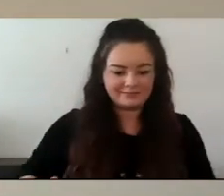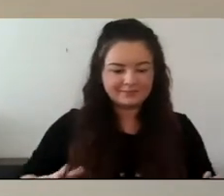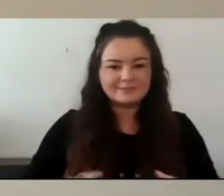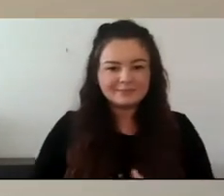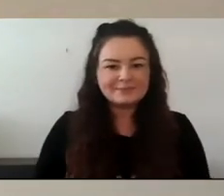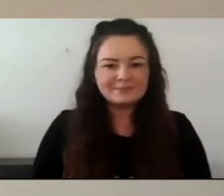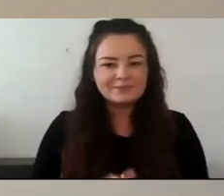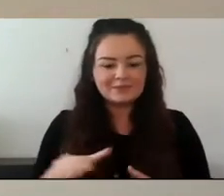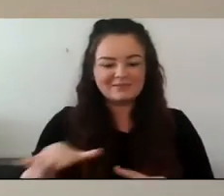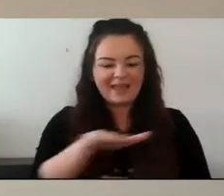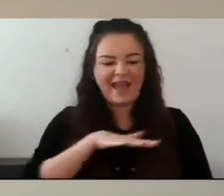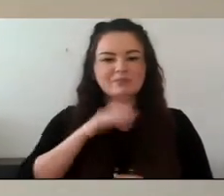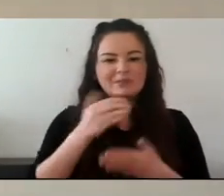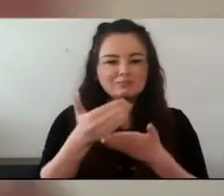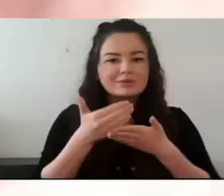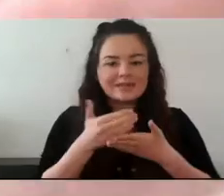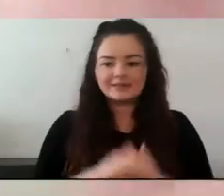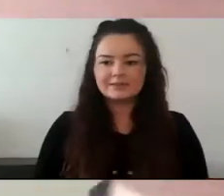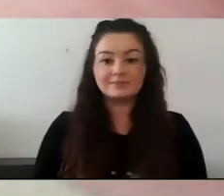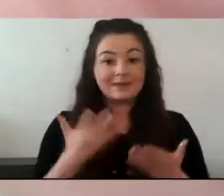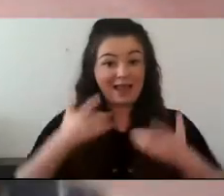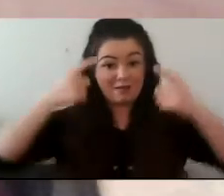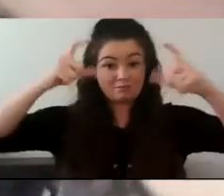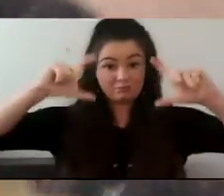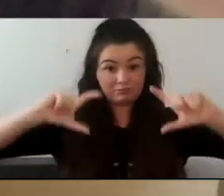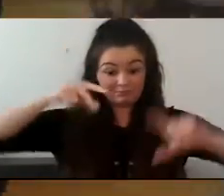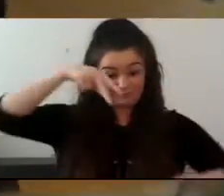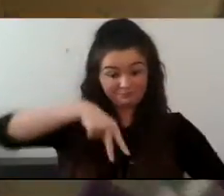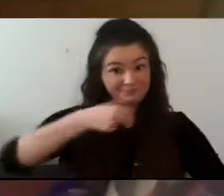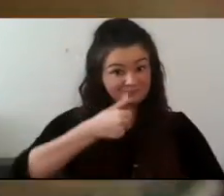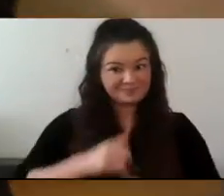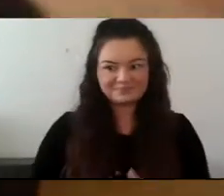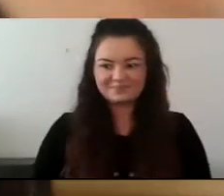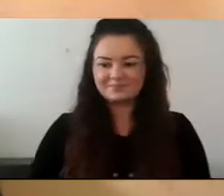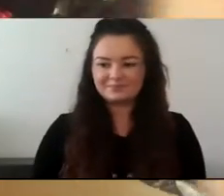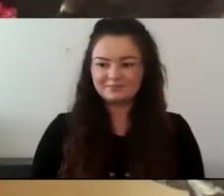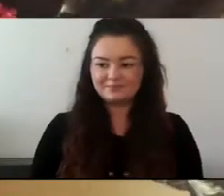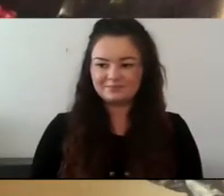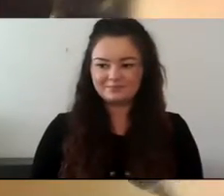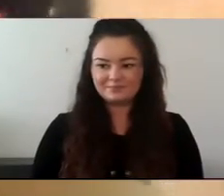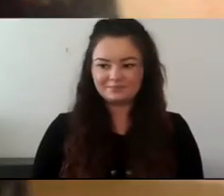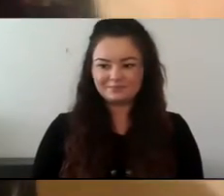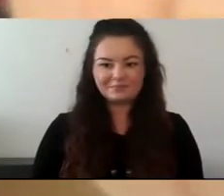is protected and I'm going to move my camera down and we can make a start.